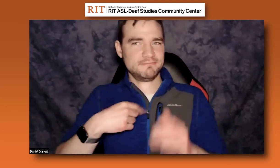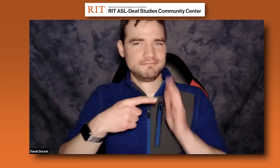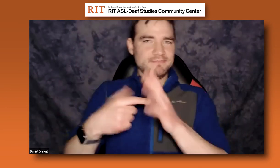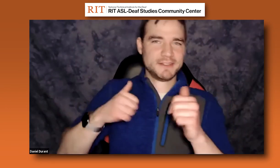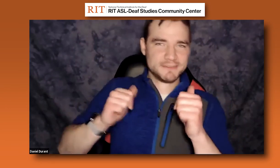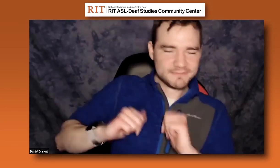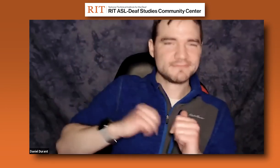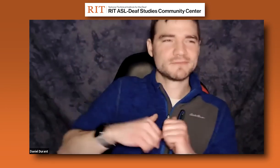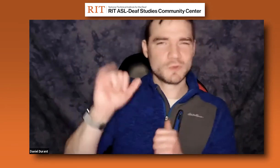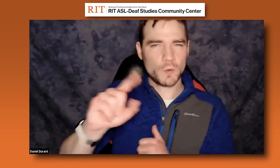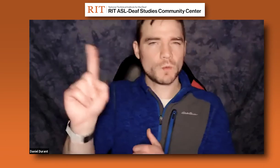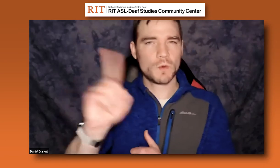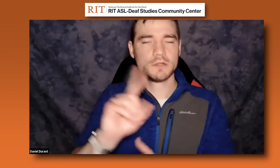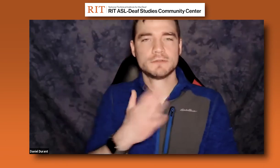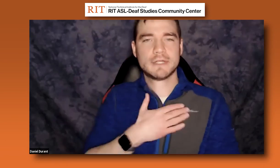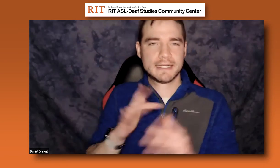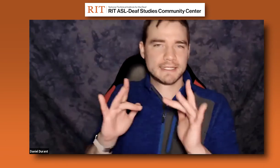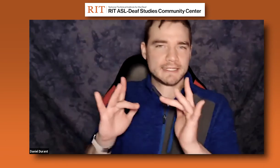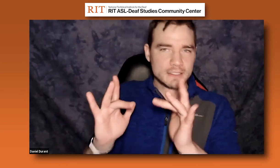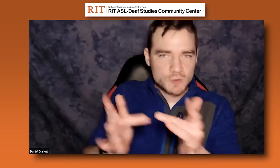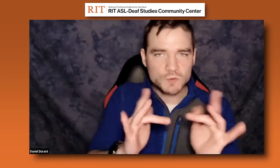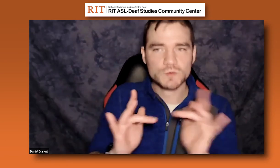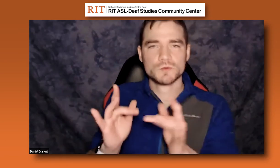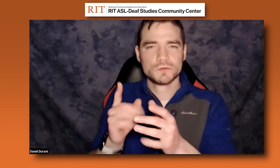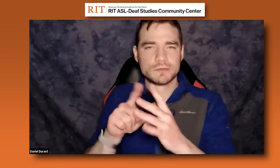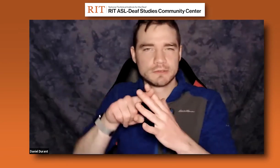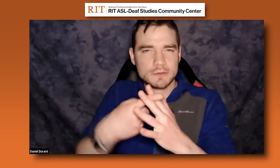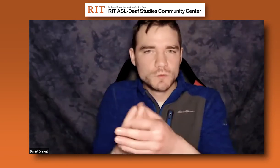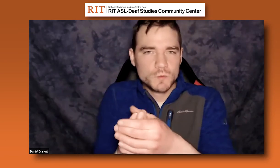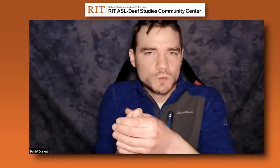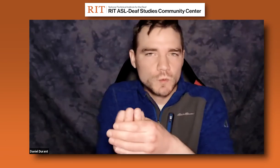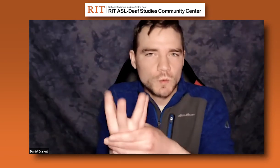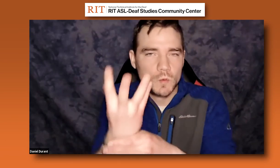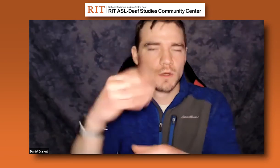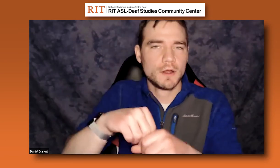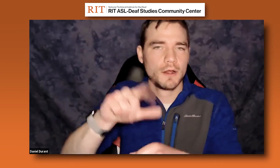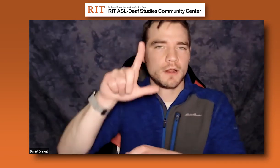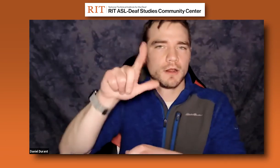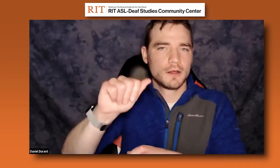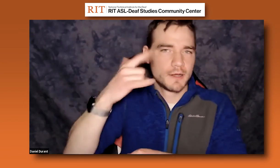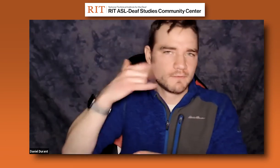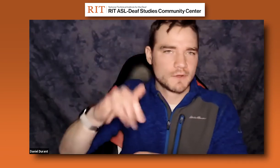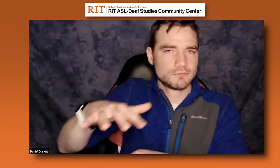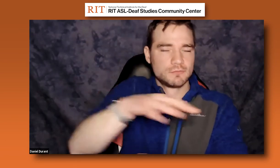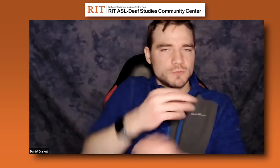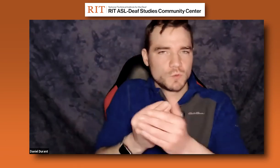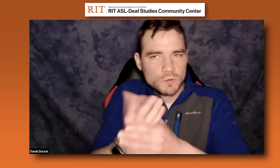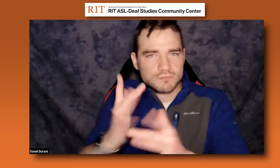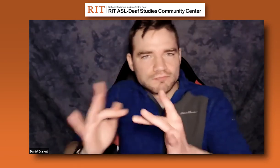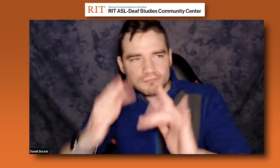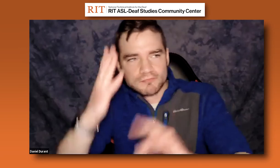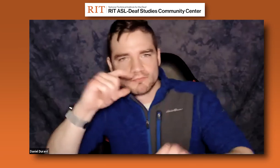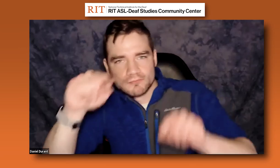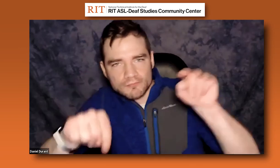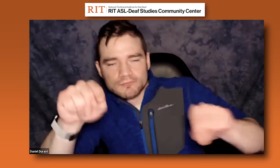I really liked working in this role. That's where I started to grow my network within California,